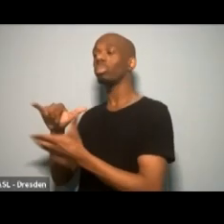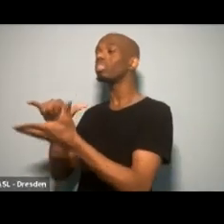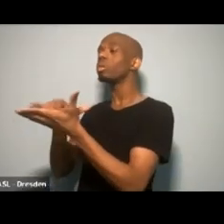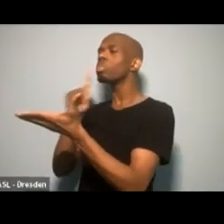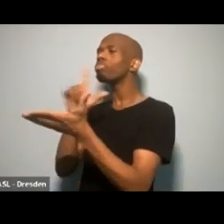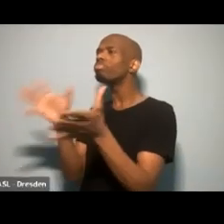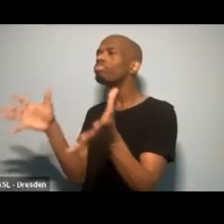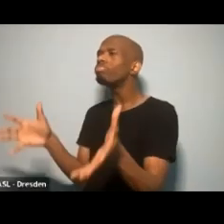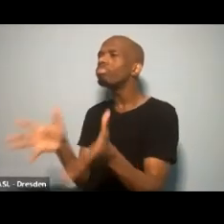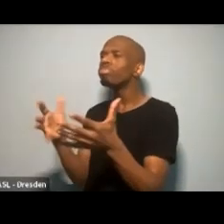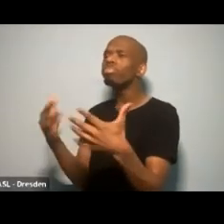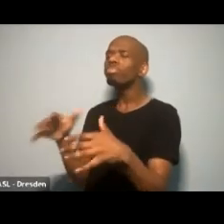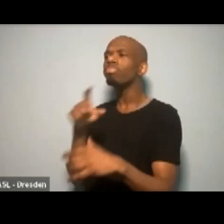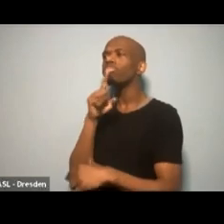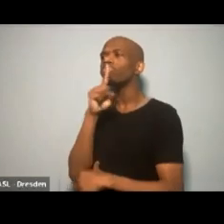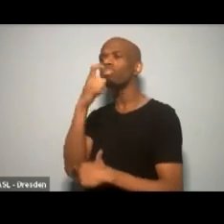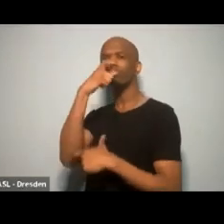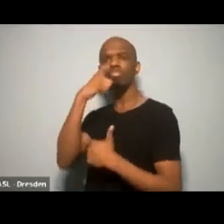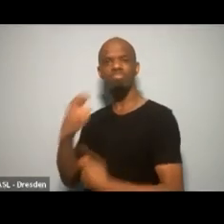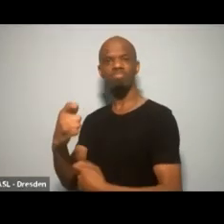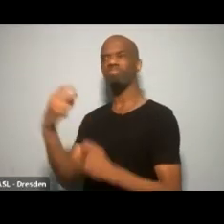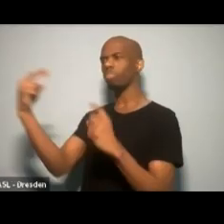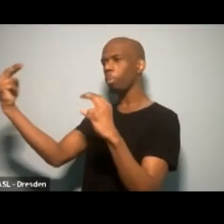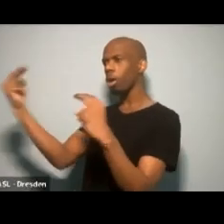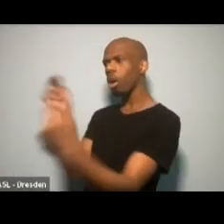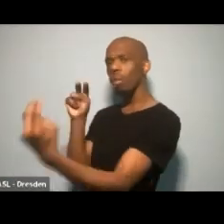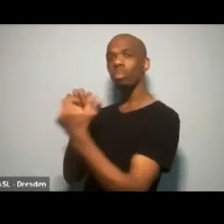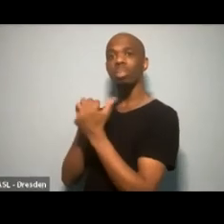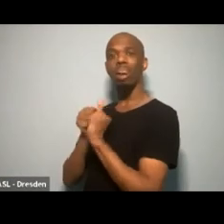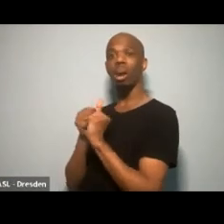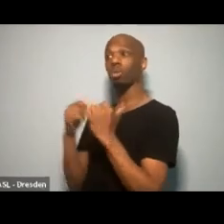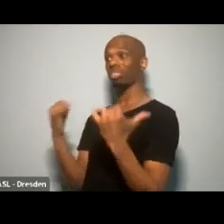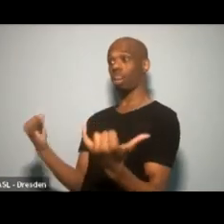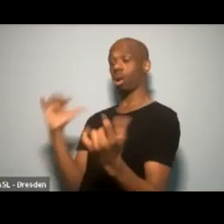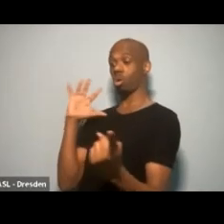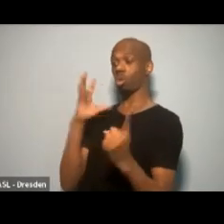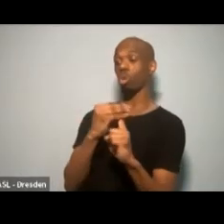on ways existing cultural and non-cultural infrastructures